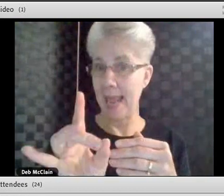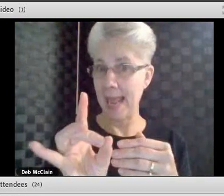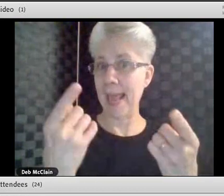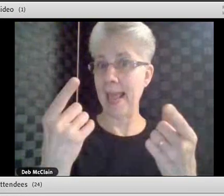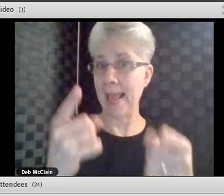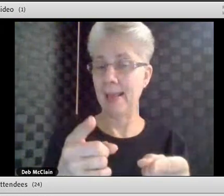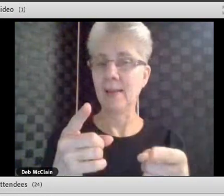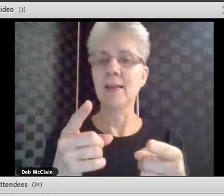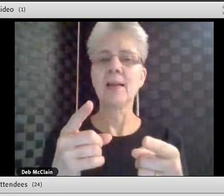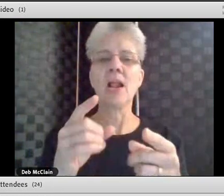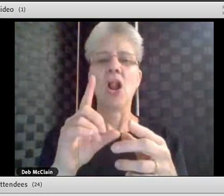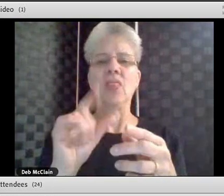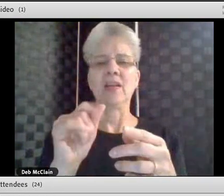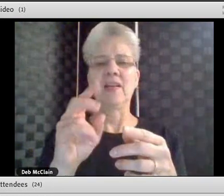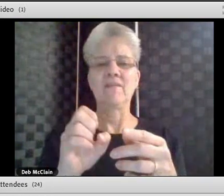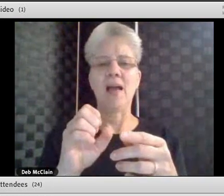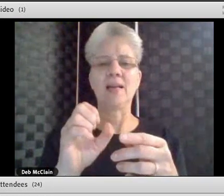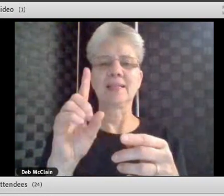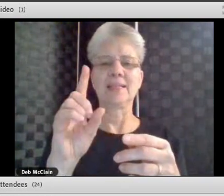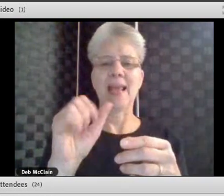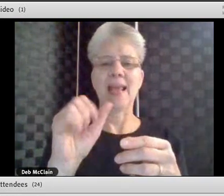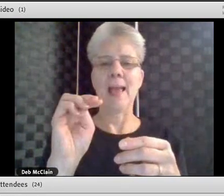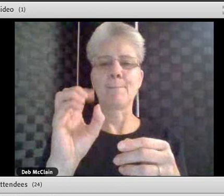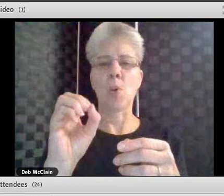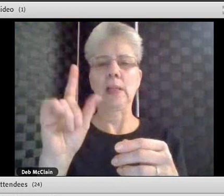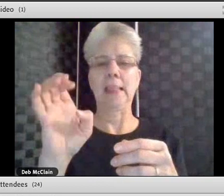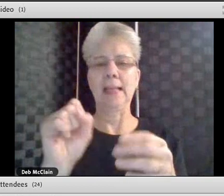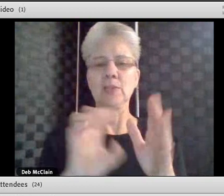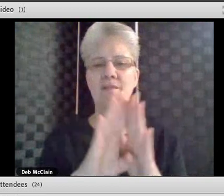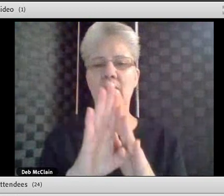the Sword of Damocles, was invented by Ivan Sutherland of MIT,